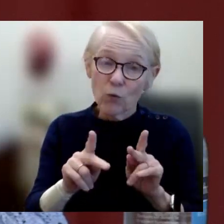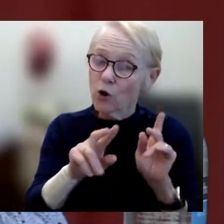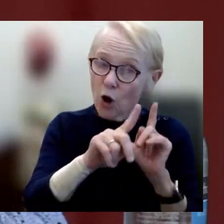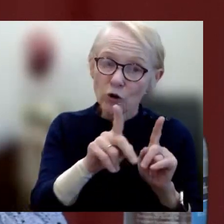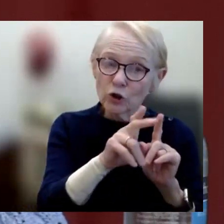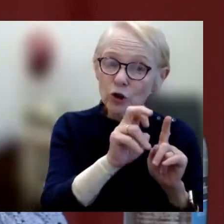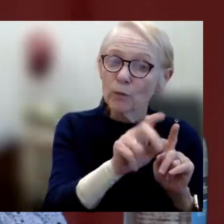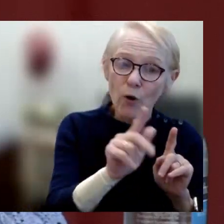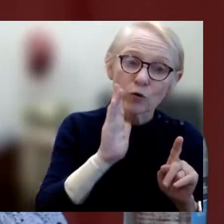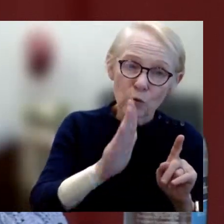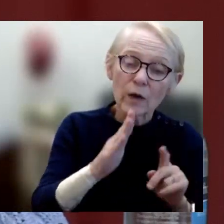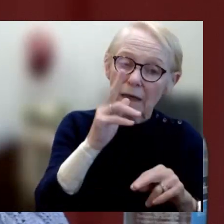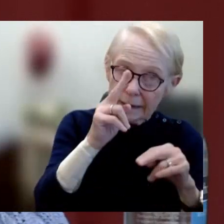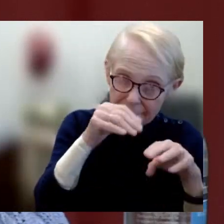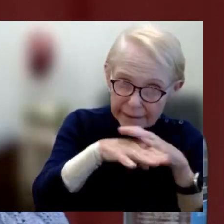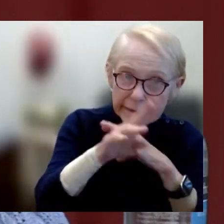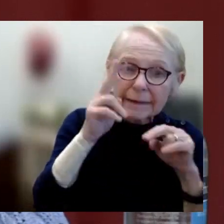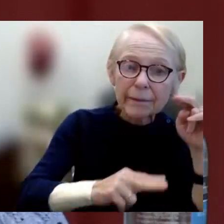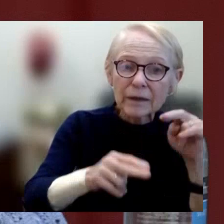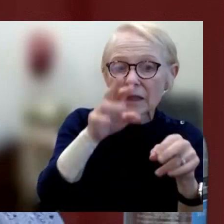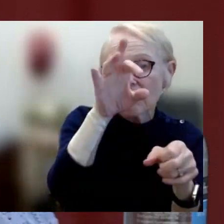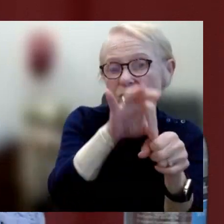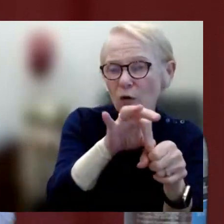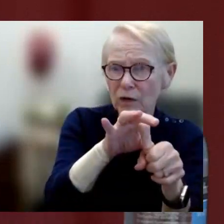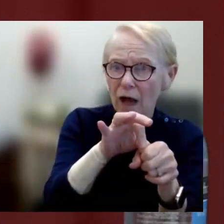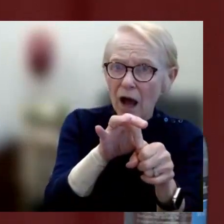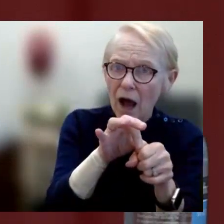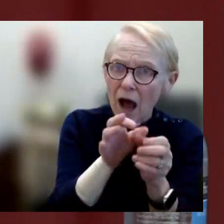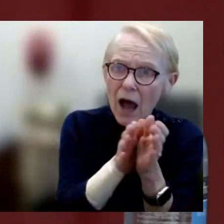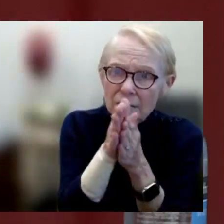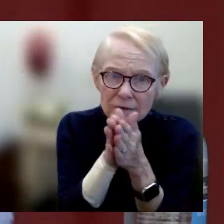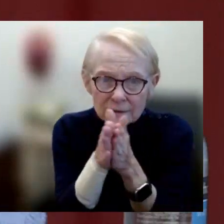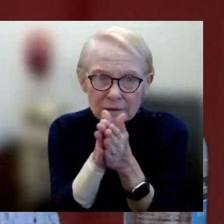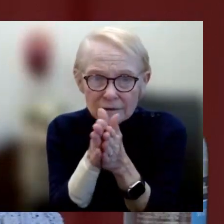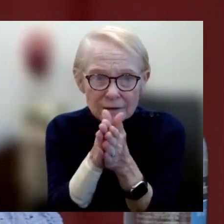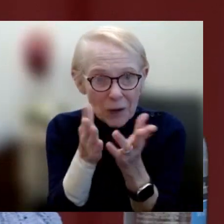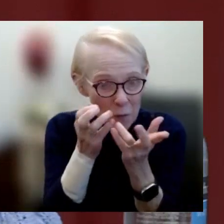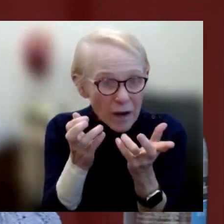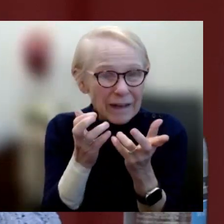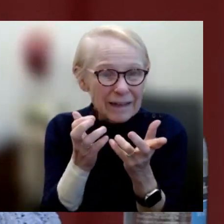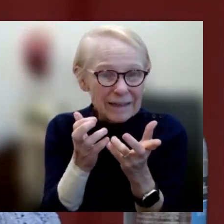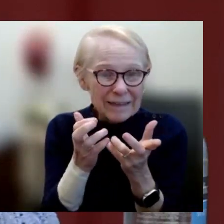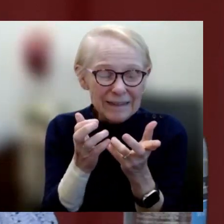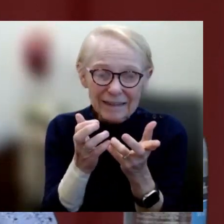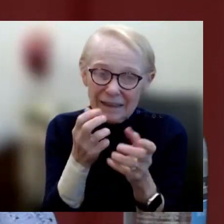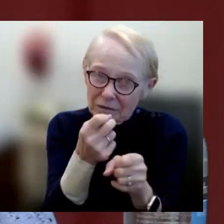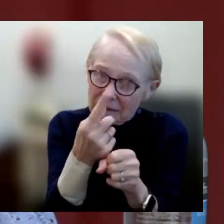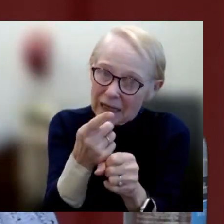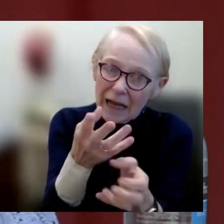something I look forward to every election I've always liked going to the polls um one thing